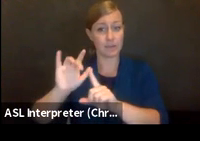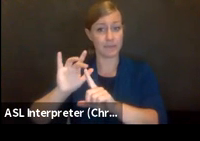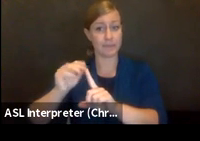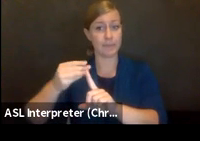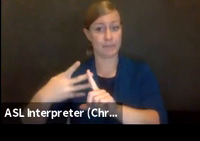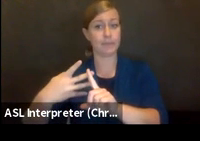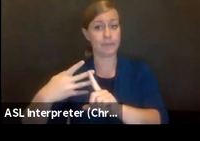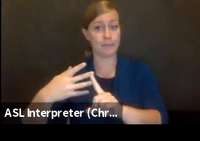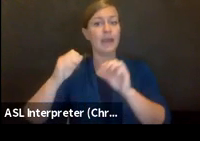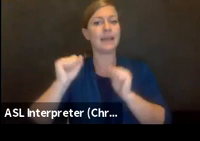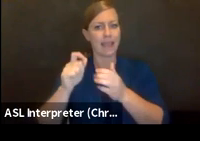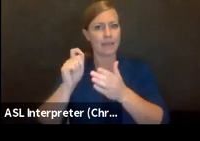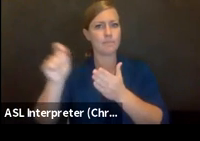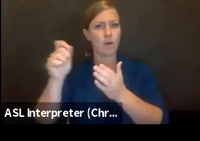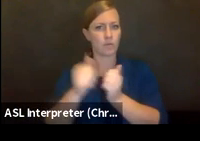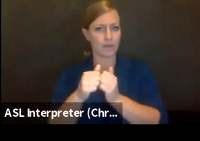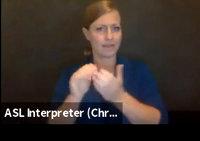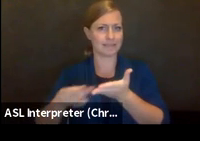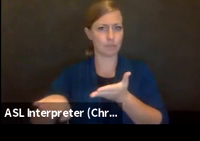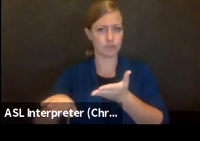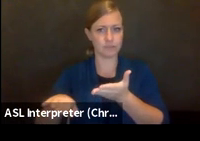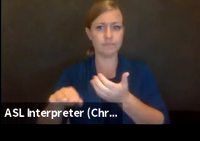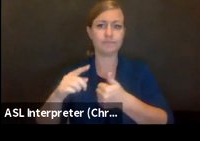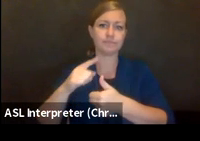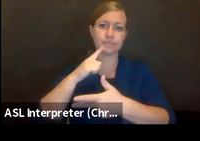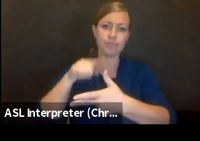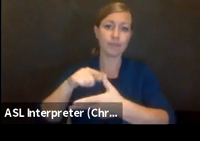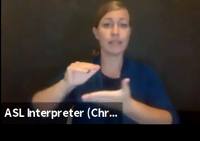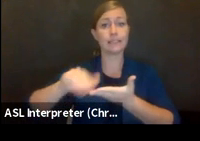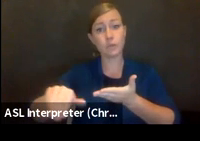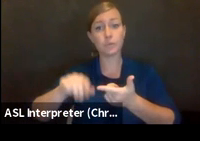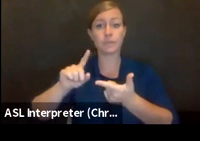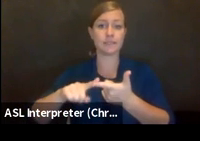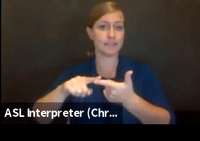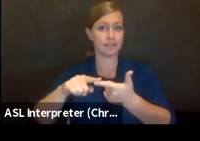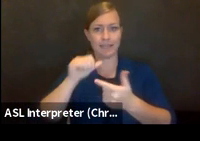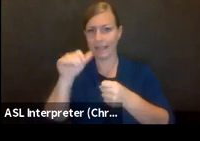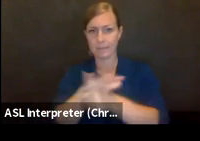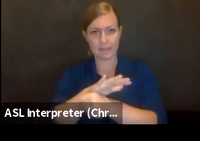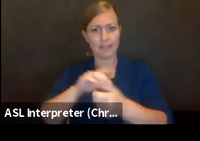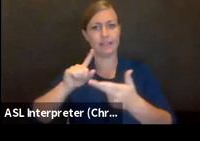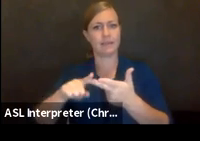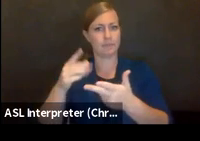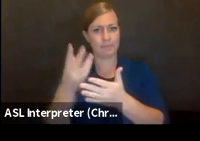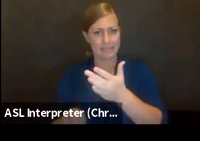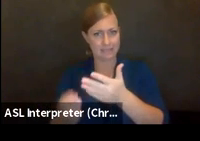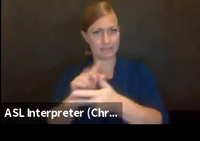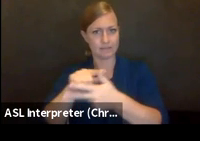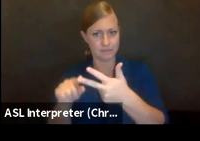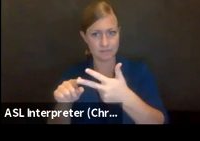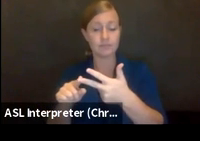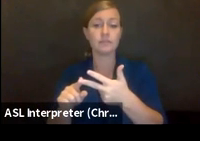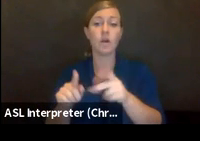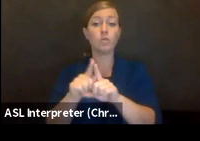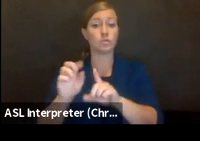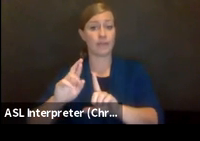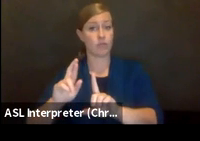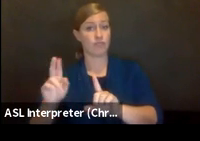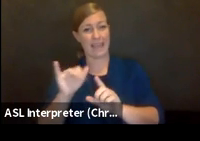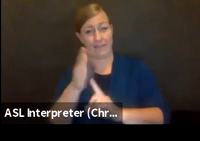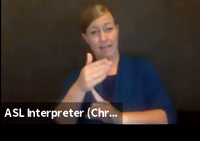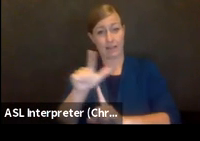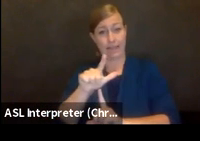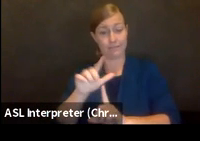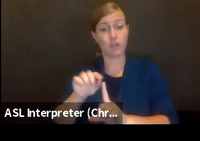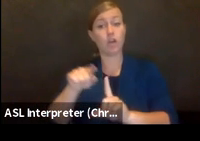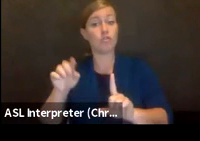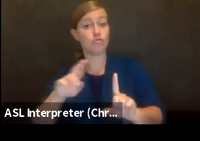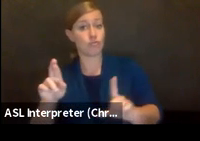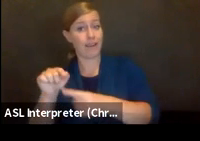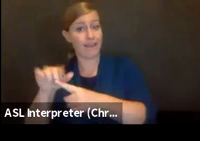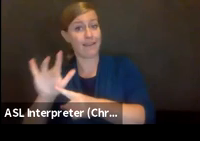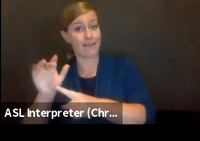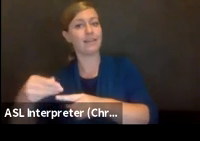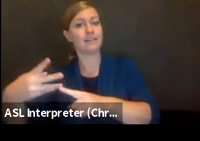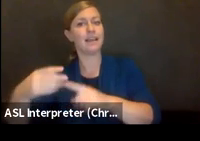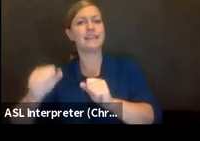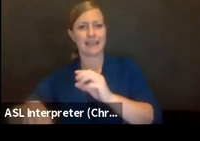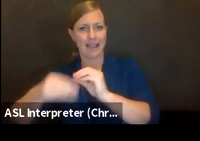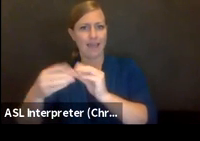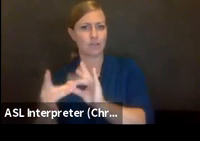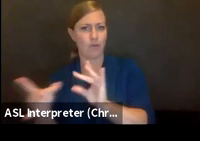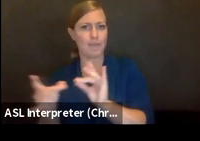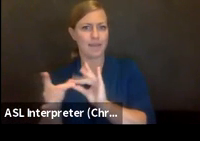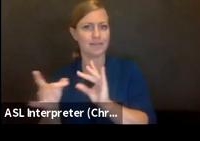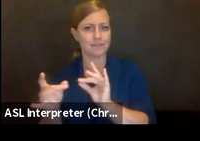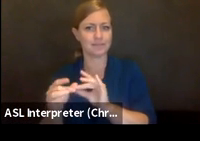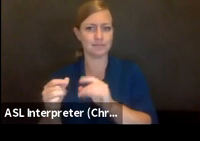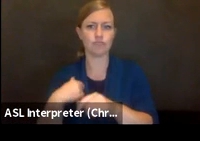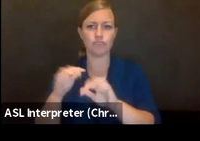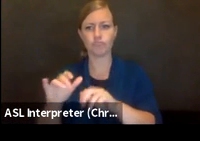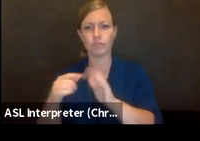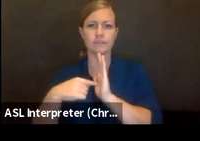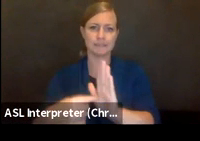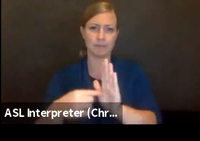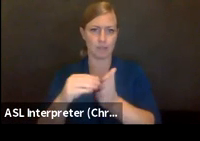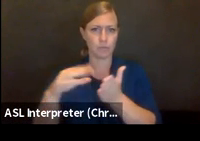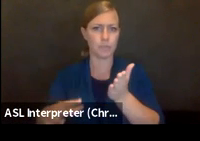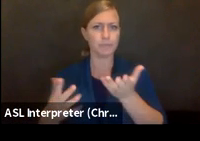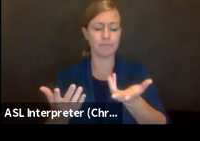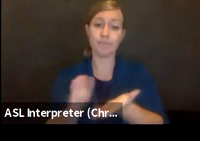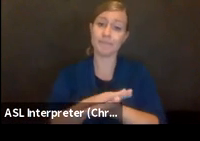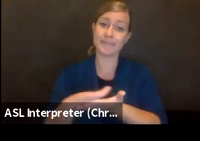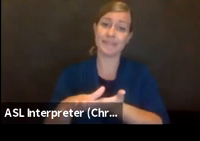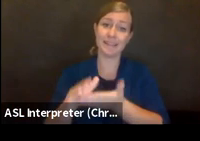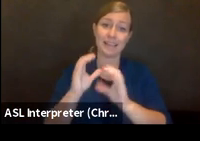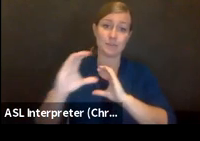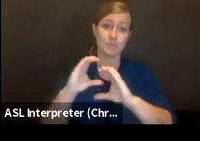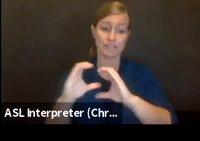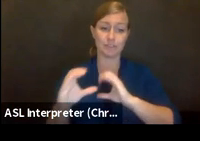ESD 189 - Amy Colburn: Mark with an exception. So I can go in and excused incomplete or missing. I can also on the the right corner. I can add a comment. So if I need to include something and I can display that to students, which is nice. Another way to communicate with students.